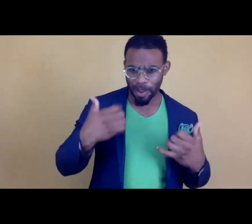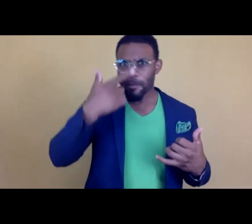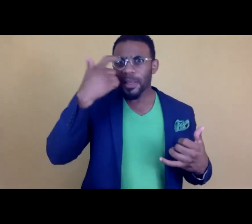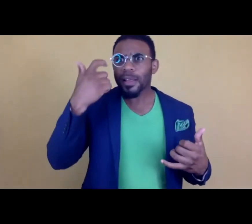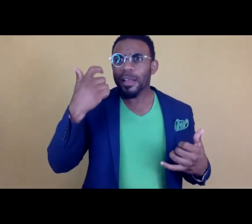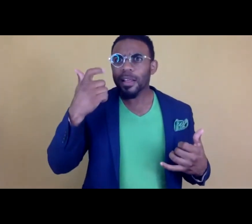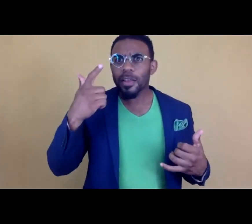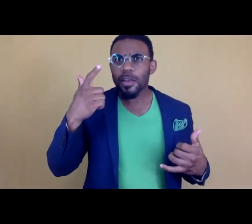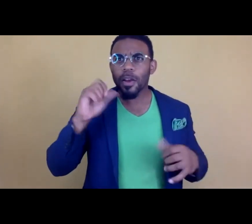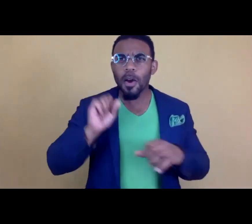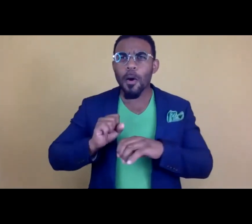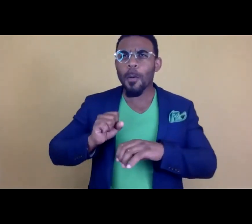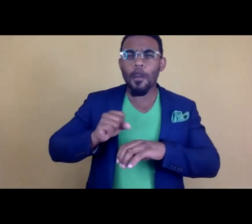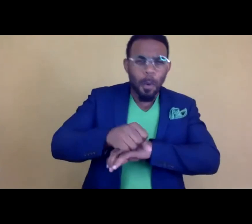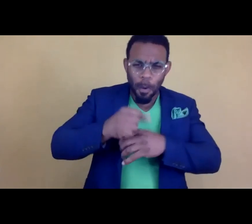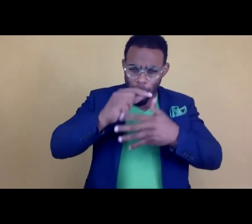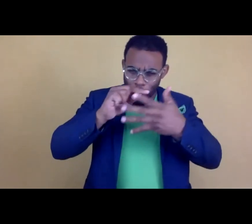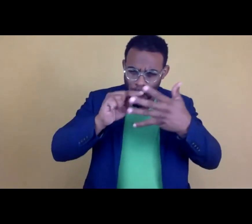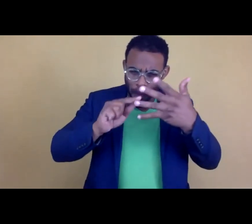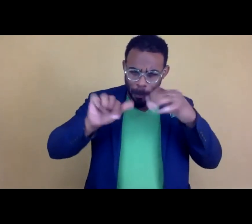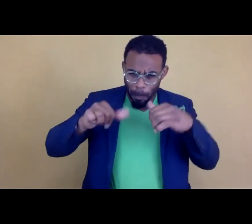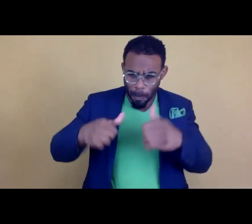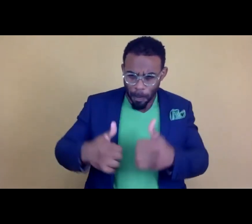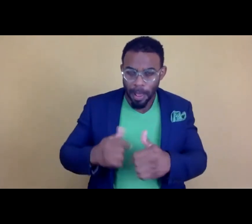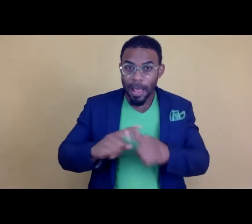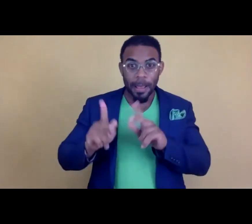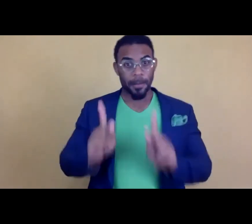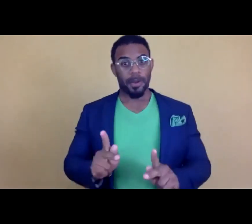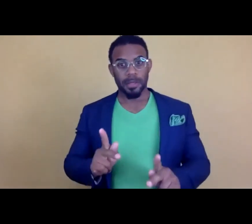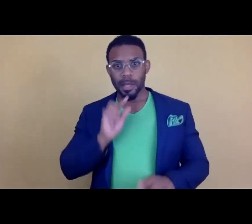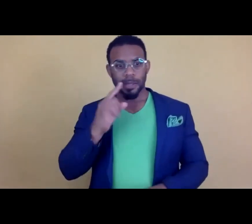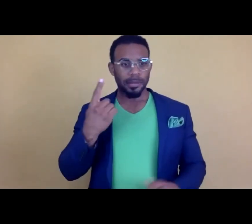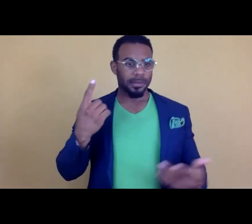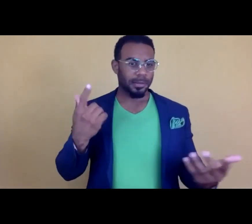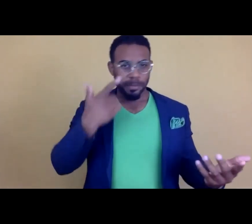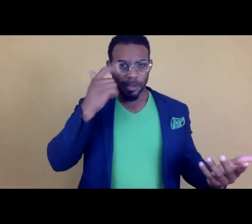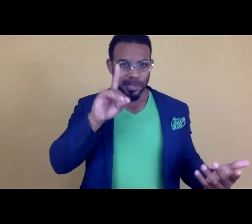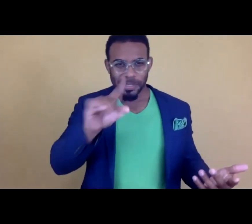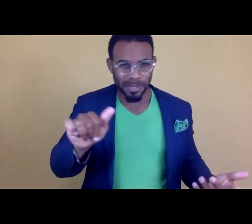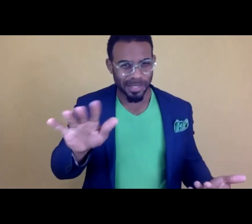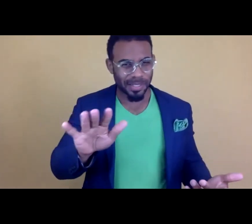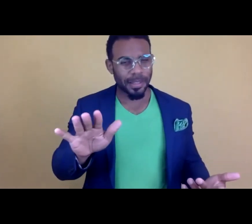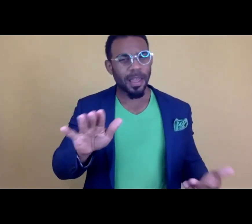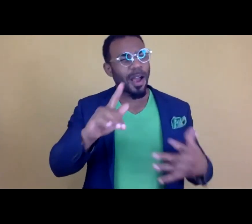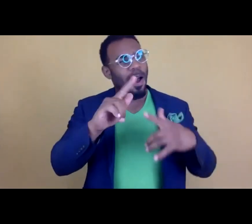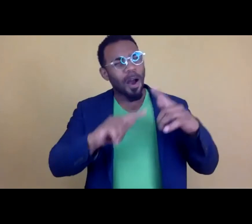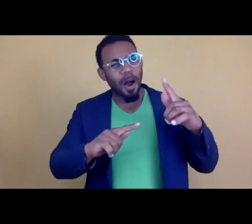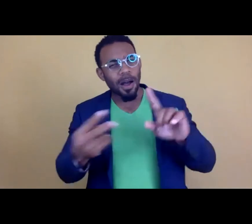you are overcoming these challenges as a person not just you know, because of your disability. So all of those connotations come along with it.